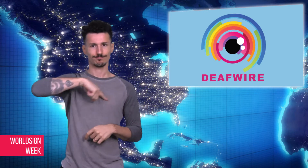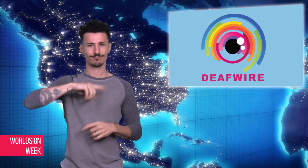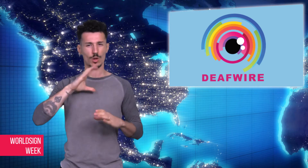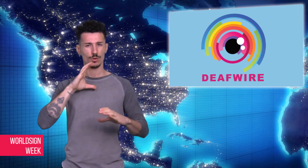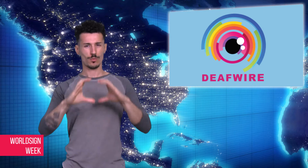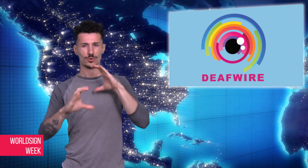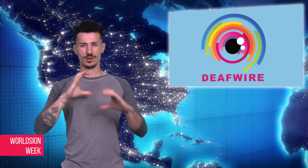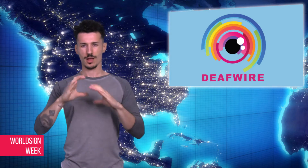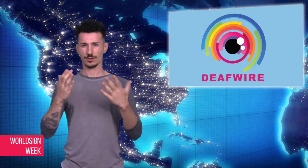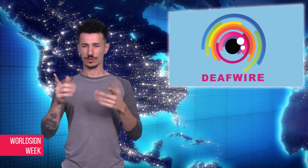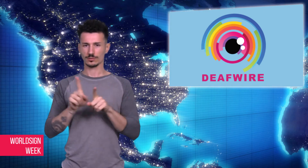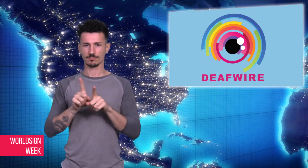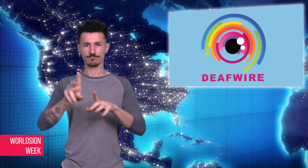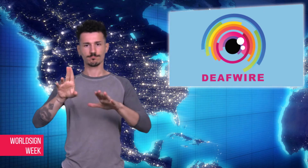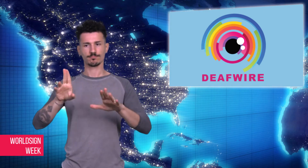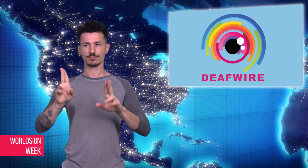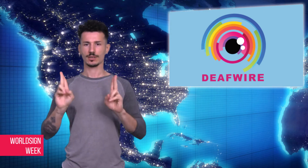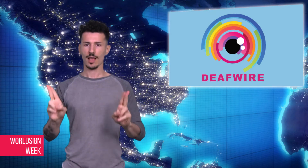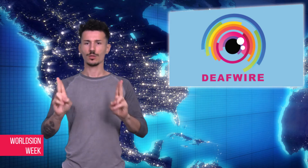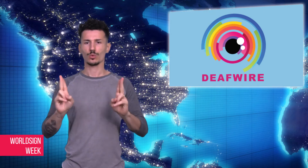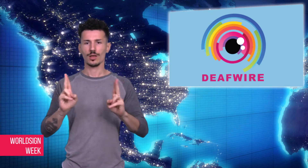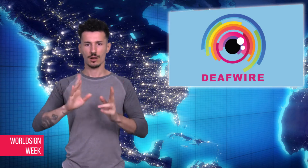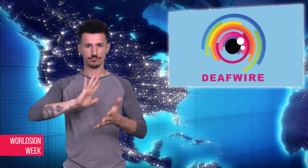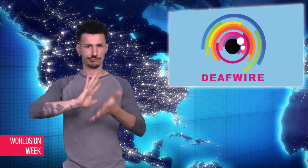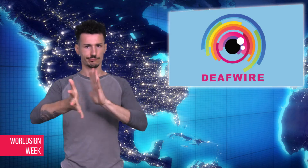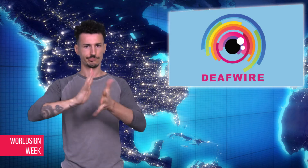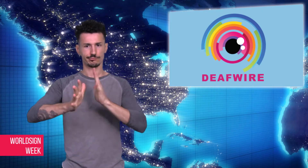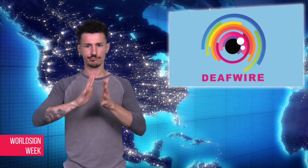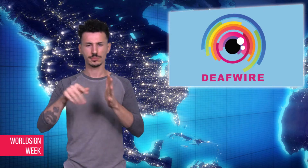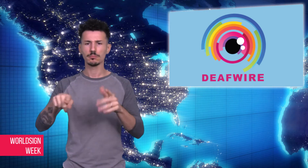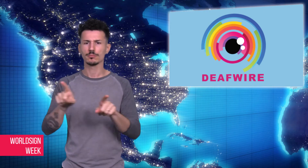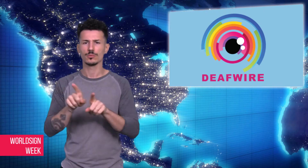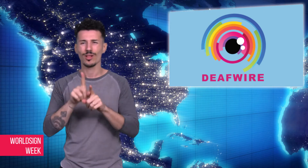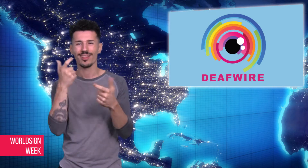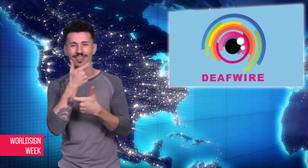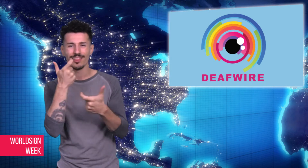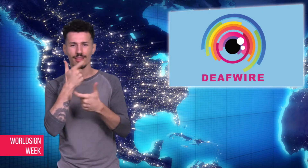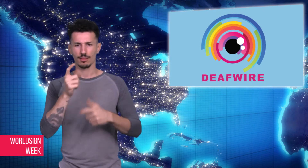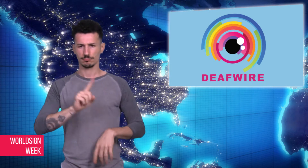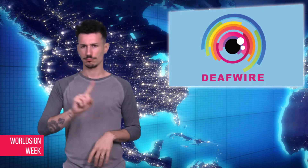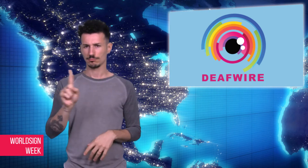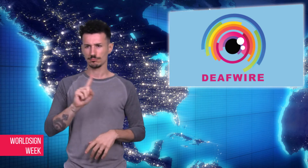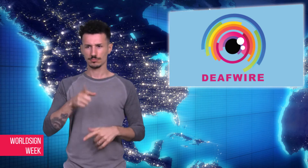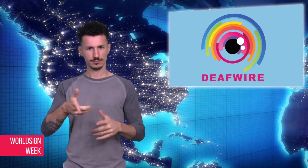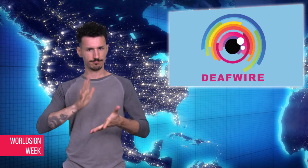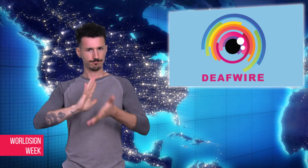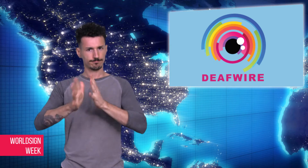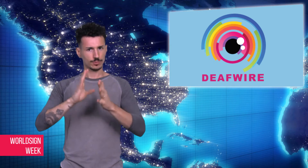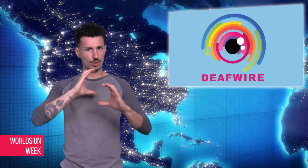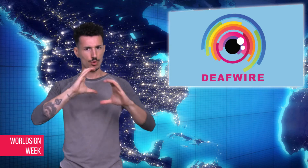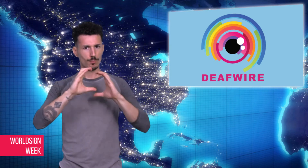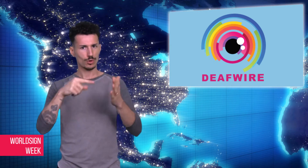JOKE!!! It is a visual language of the Deaf people, the means of communication